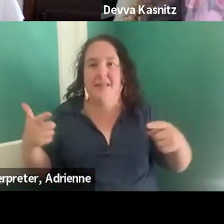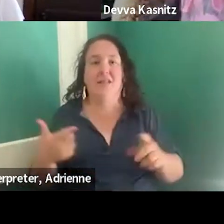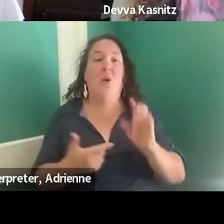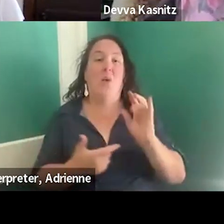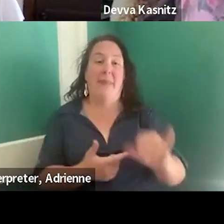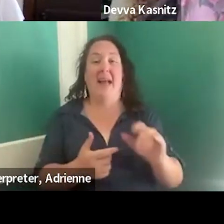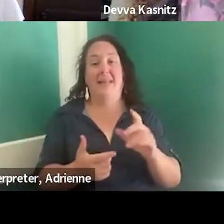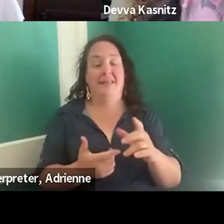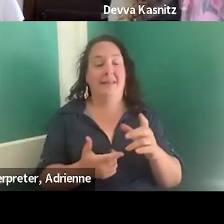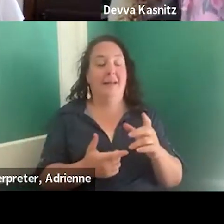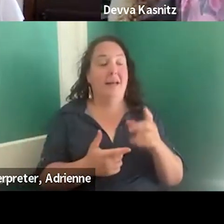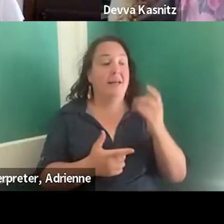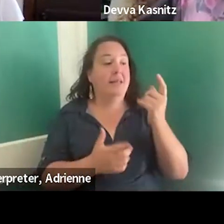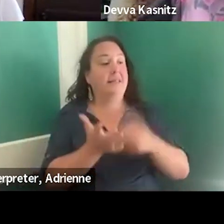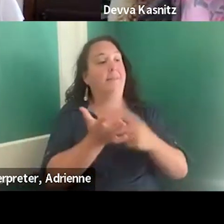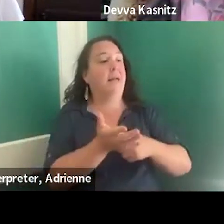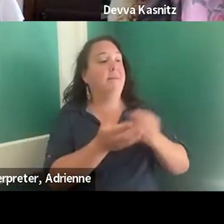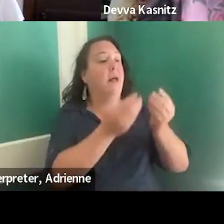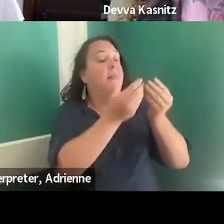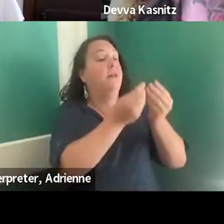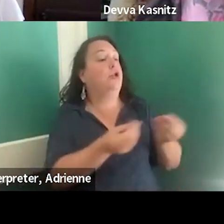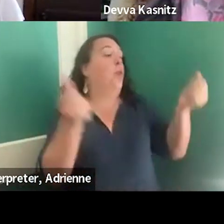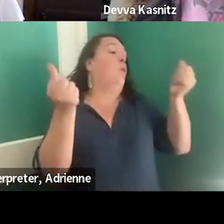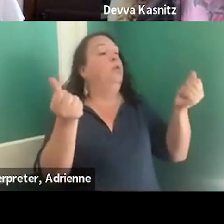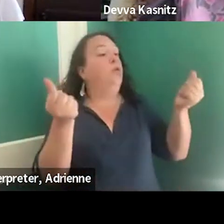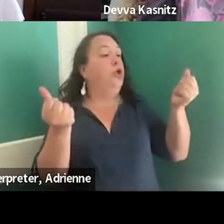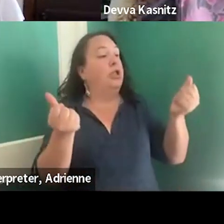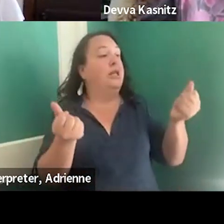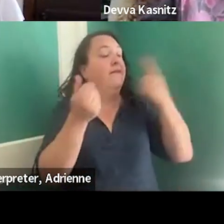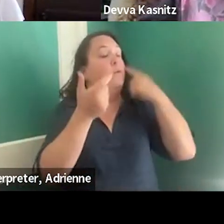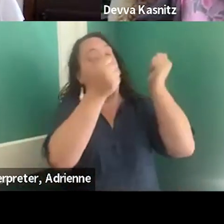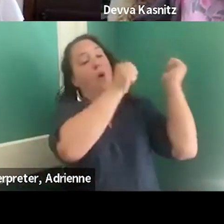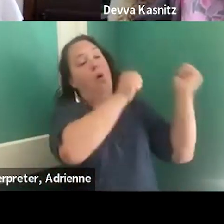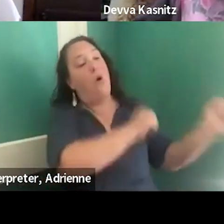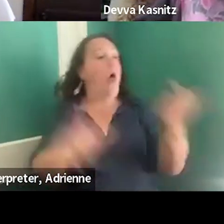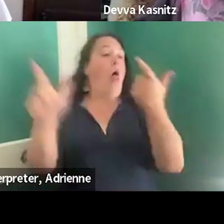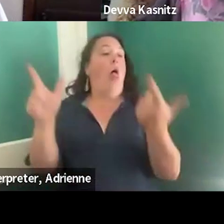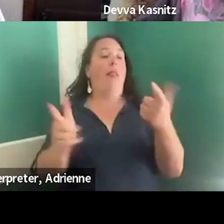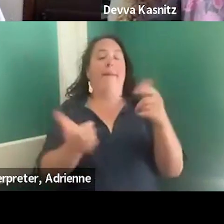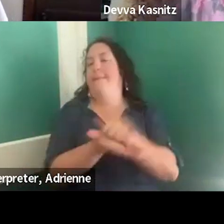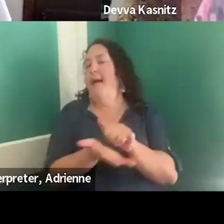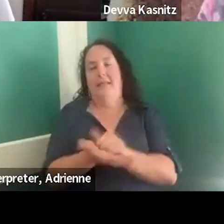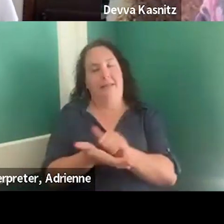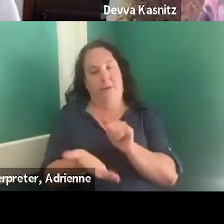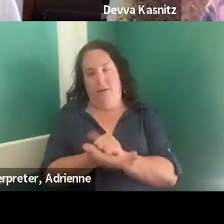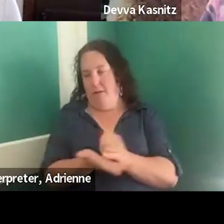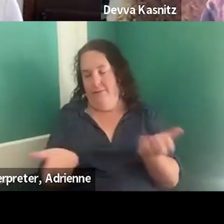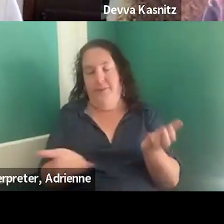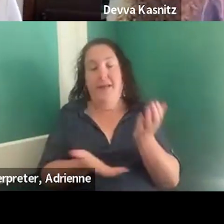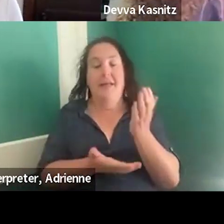that you have for accessibility are highly personal. There are some things that you're going to use all the time, some things that you use sometimes,